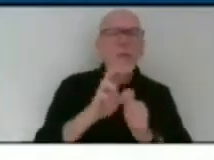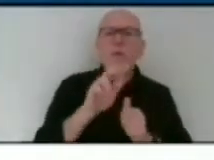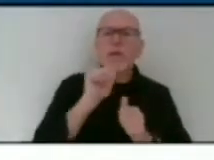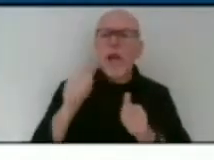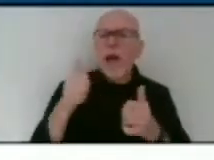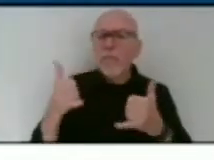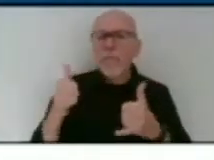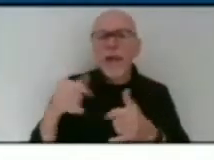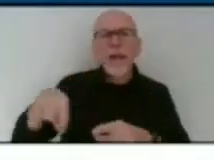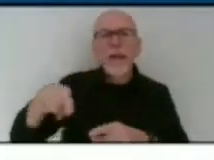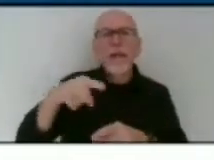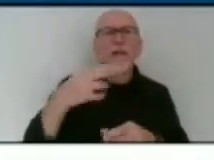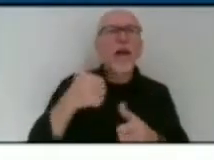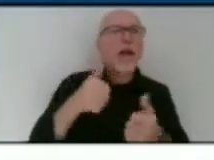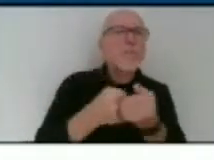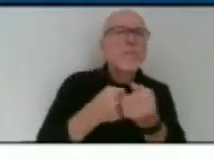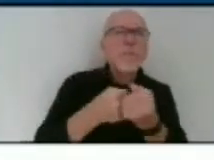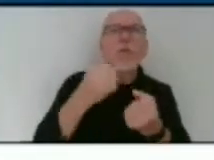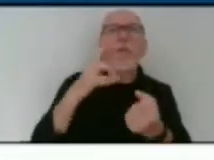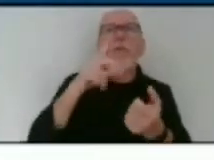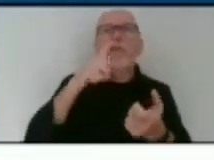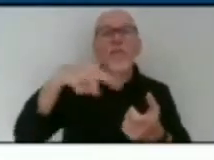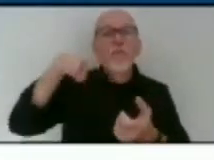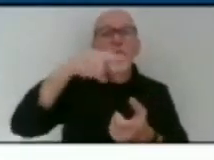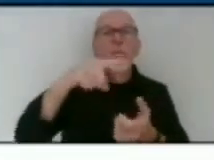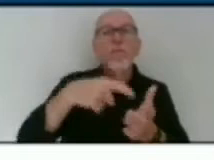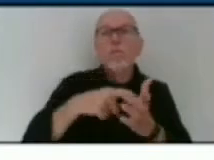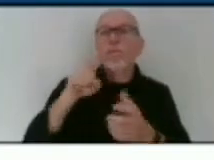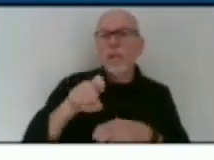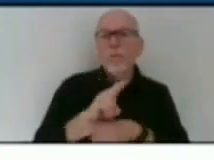personnel and attendees are required to where their face mask and coverings at